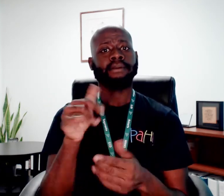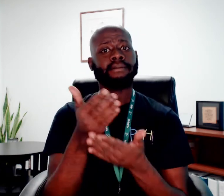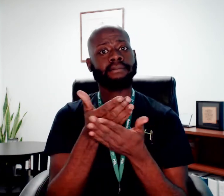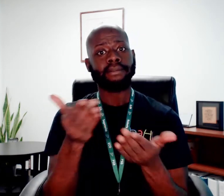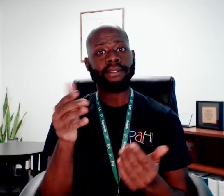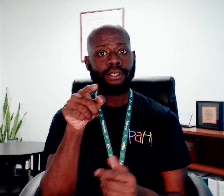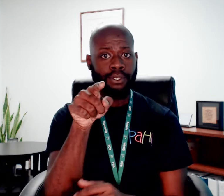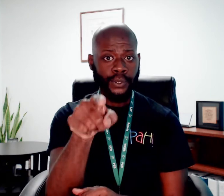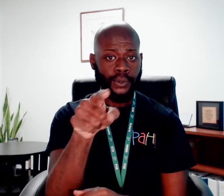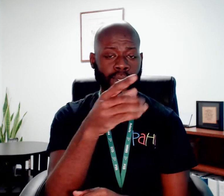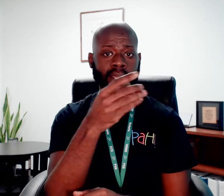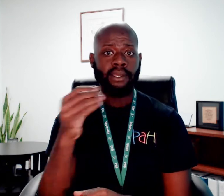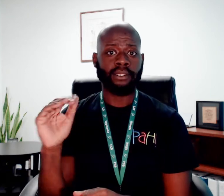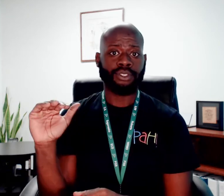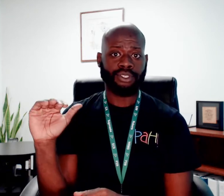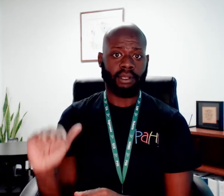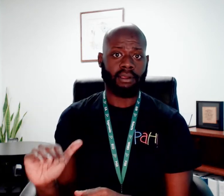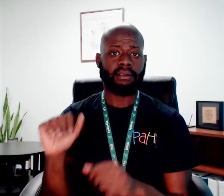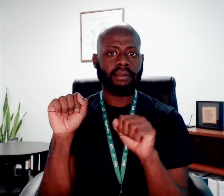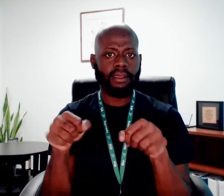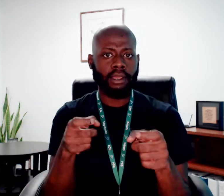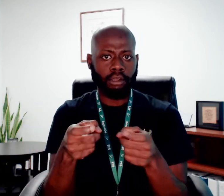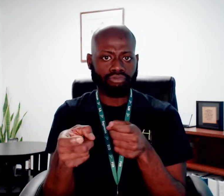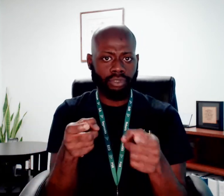that you and your child can control.